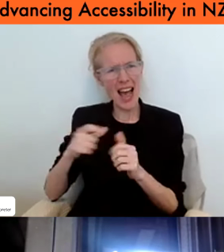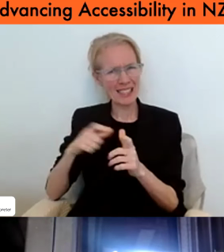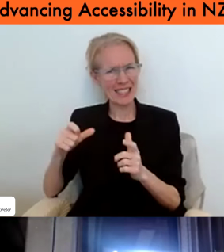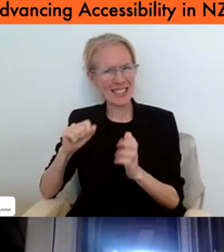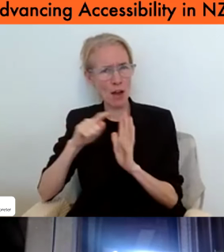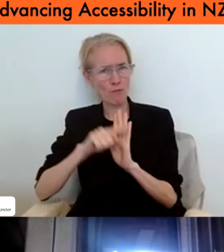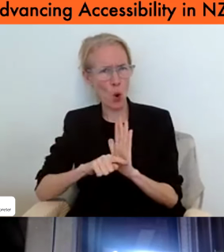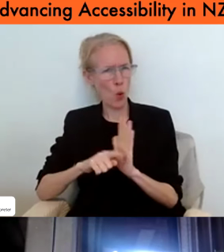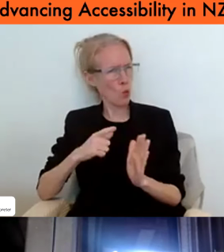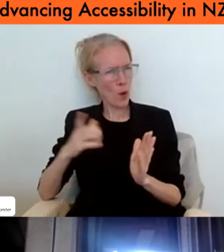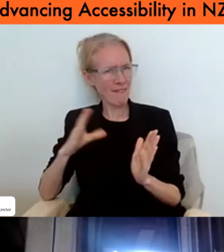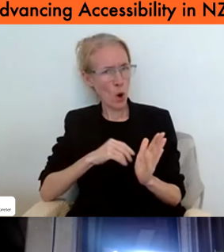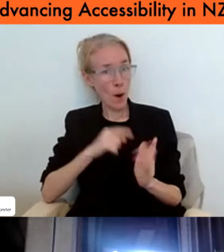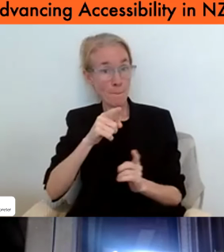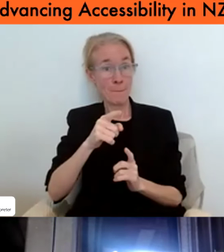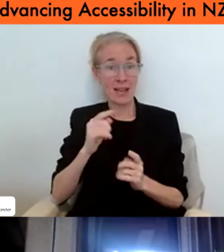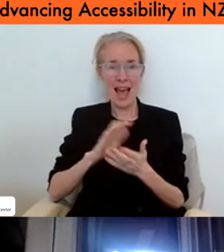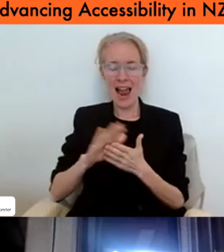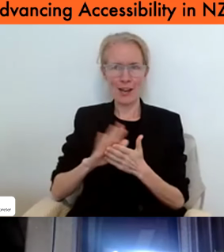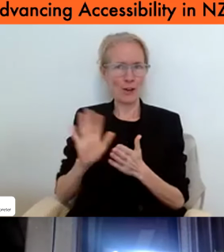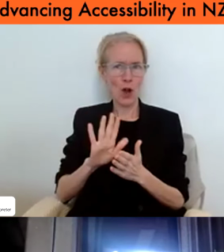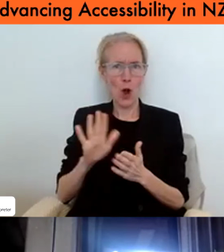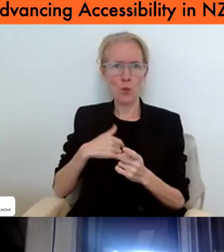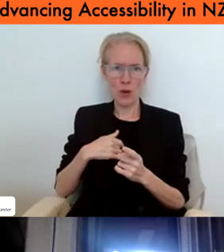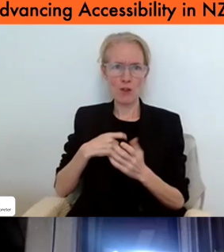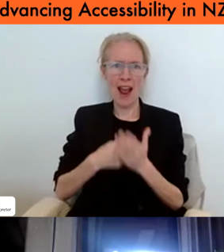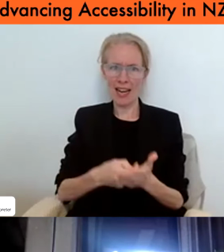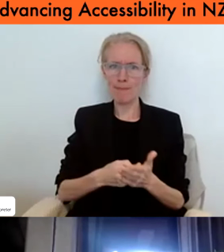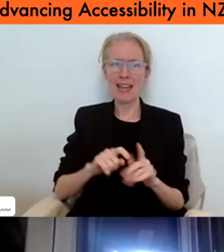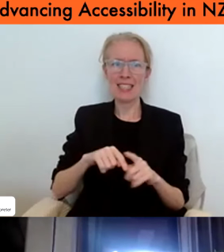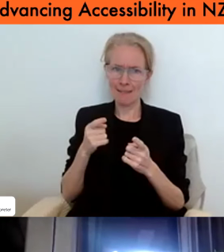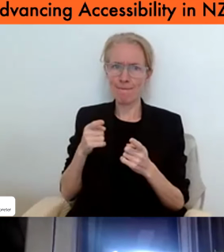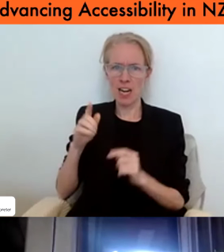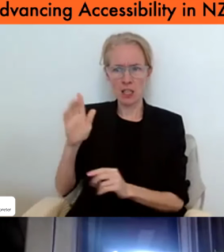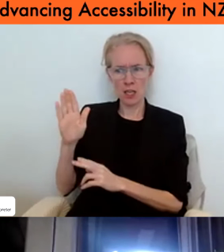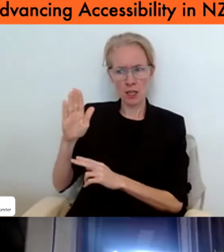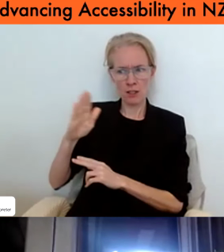a 1 in 16 as our maximum. Basically again, they can do whatever they